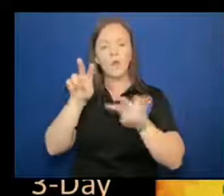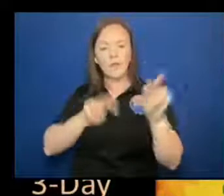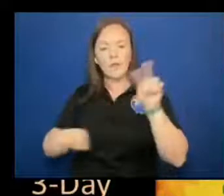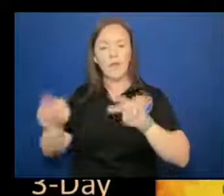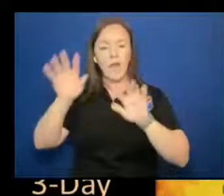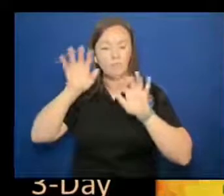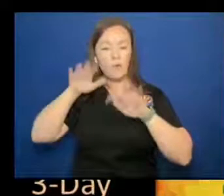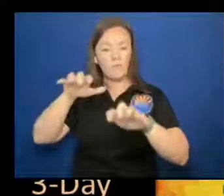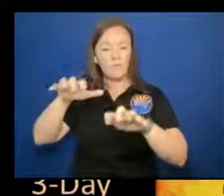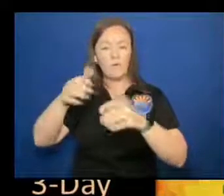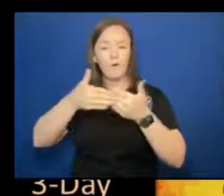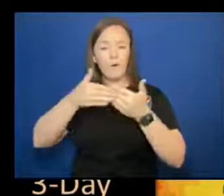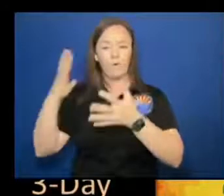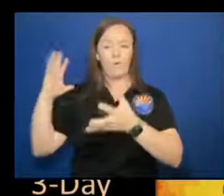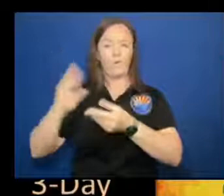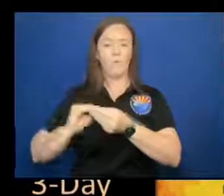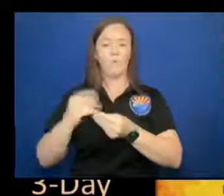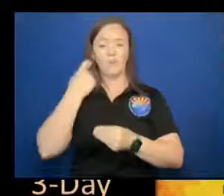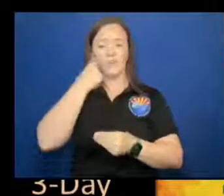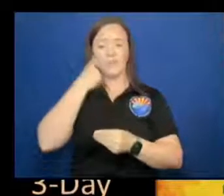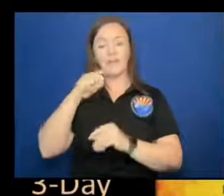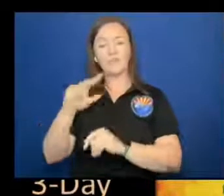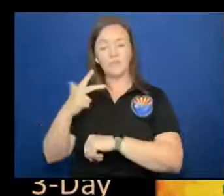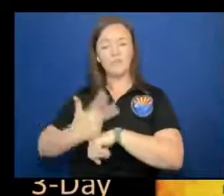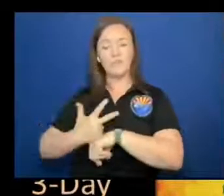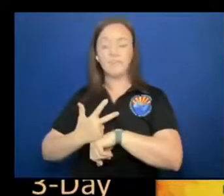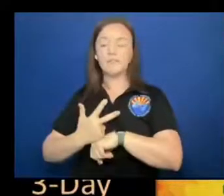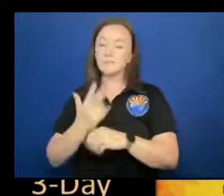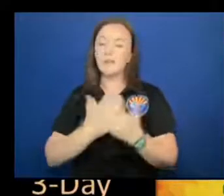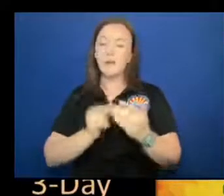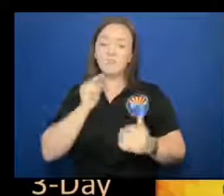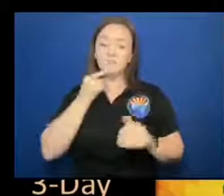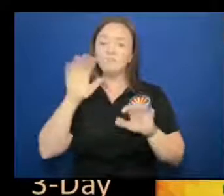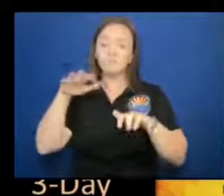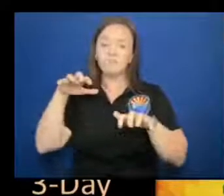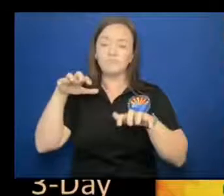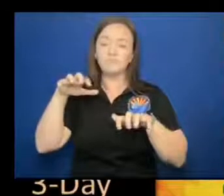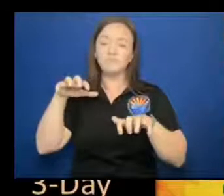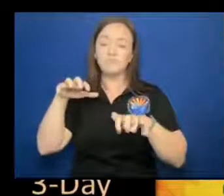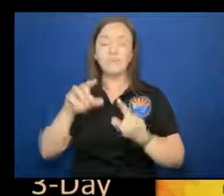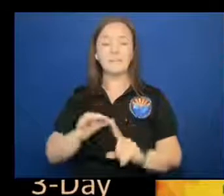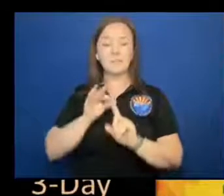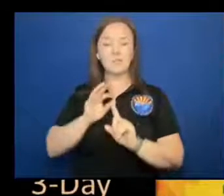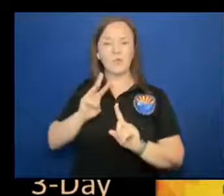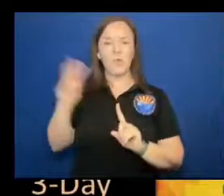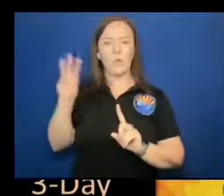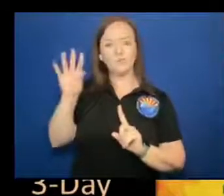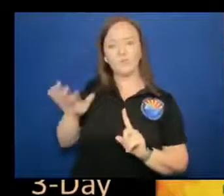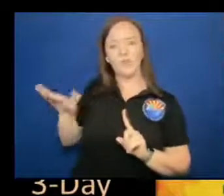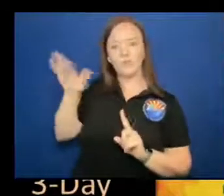SITUATION. AND THAT WOULD BE MY SUGGESTION AND THE LAST THING I